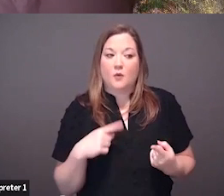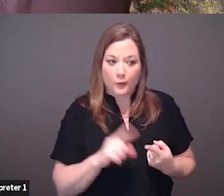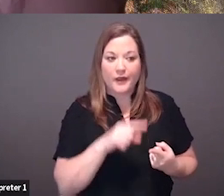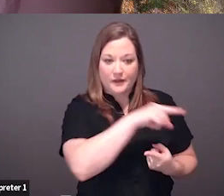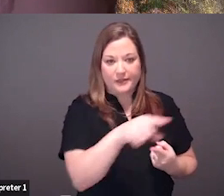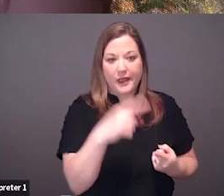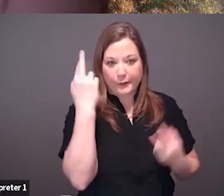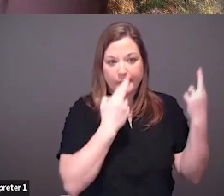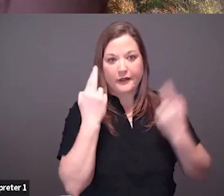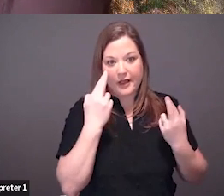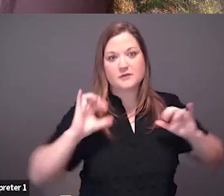what the experience was like,